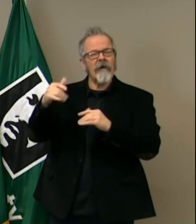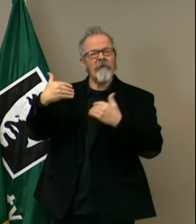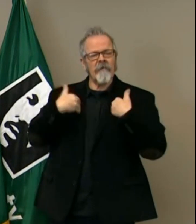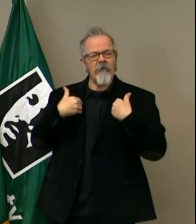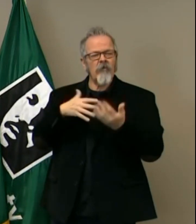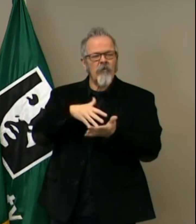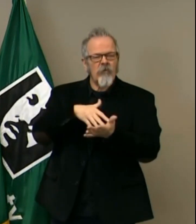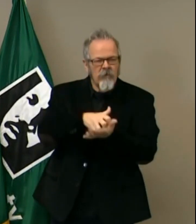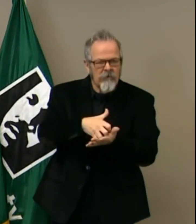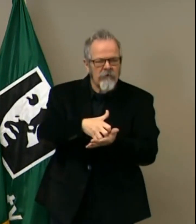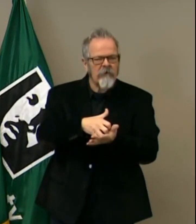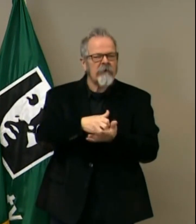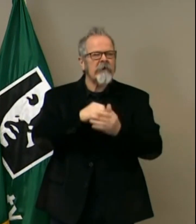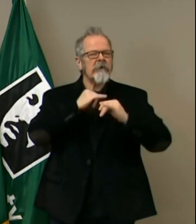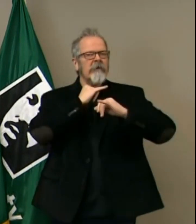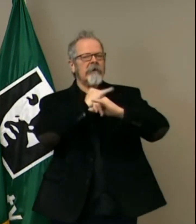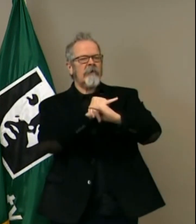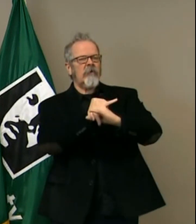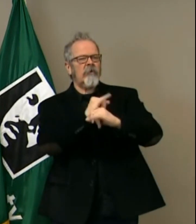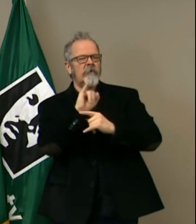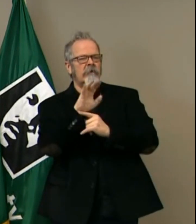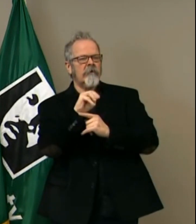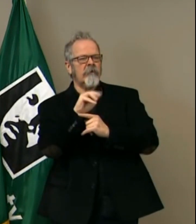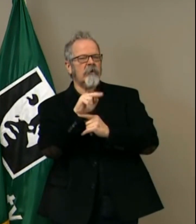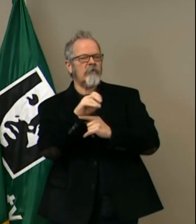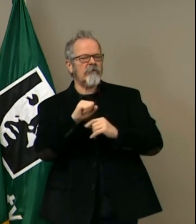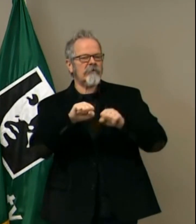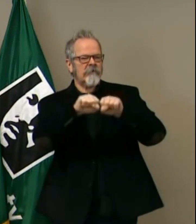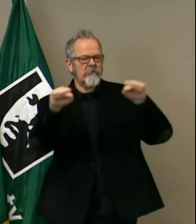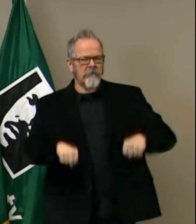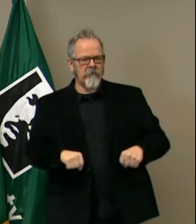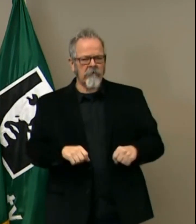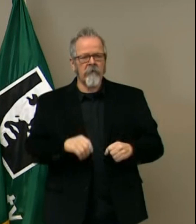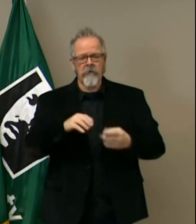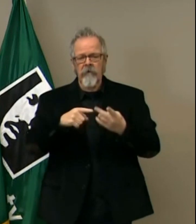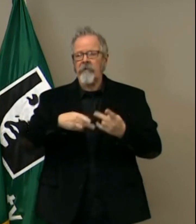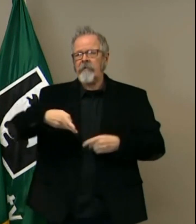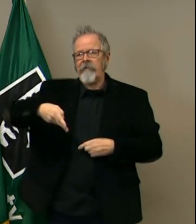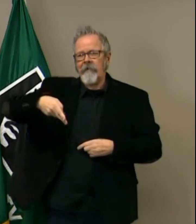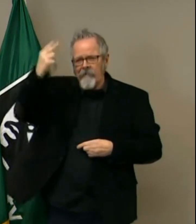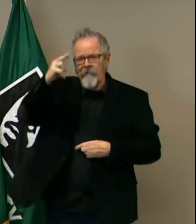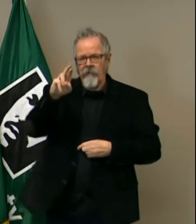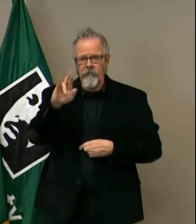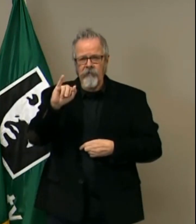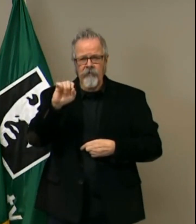because of this virus let me give you a reason I say that we are fortunate that